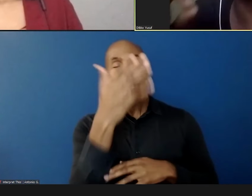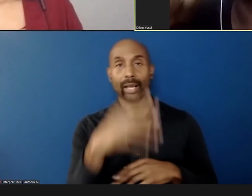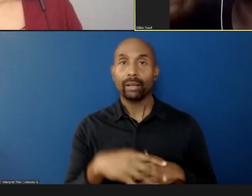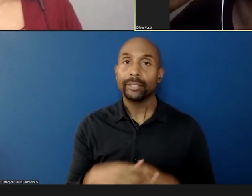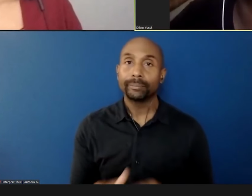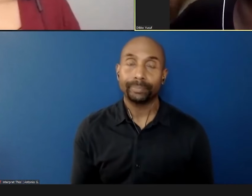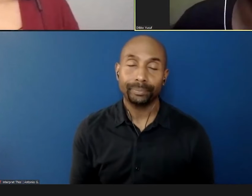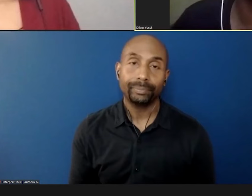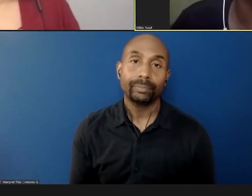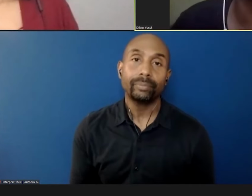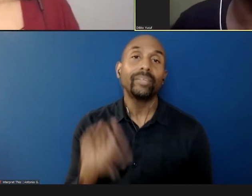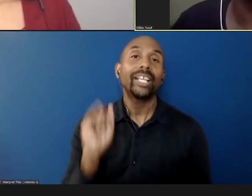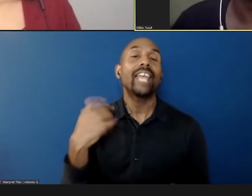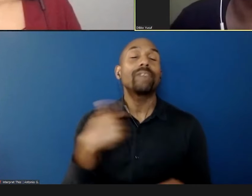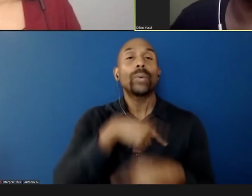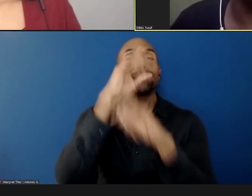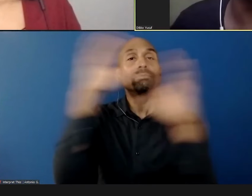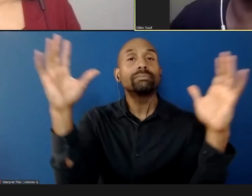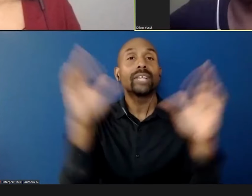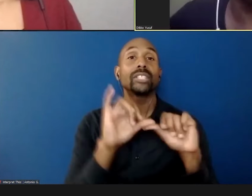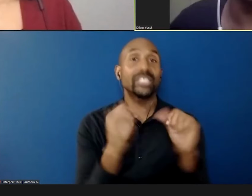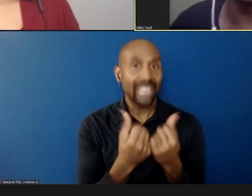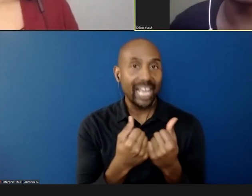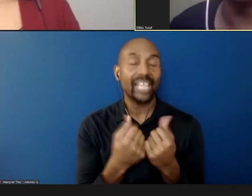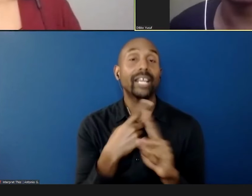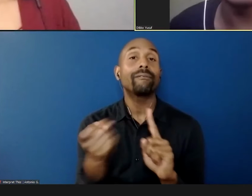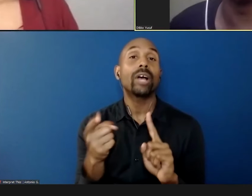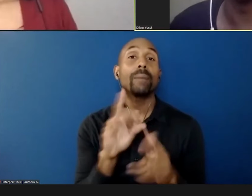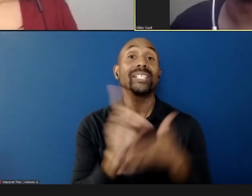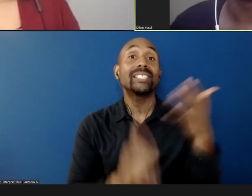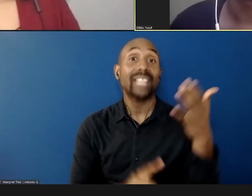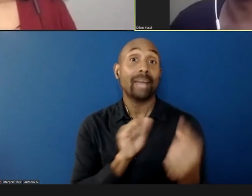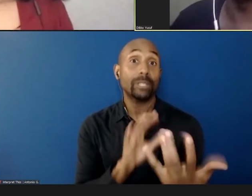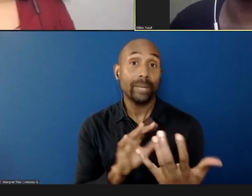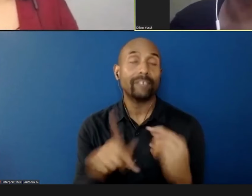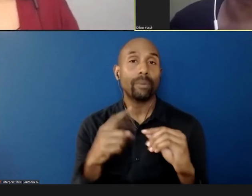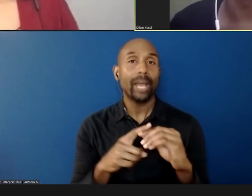okay is it really designed to accommodate the differences that we have, think we would